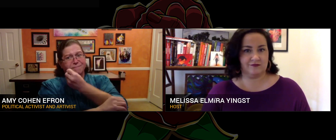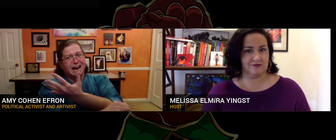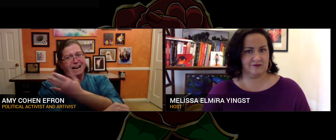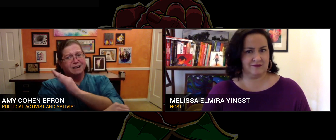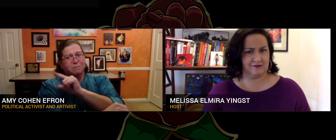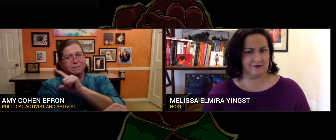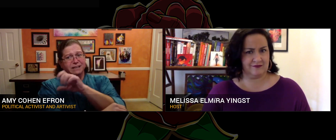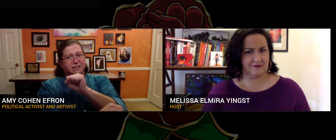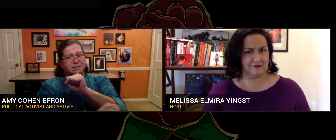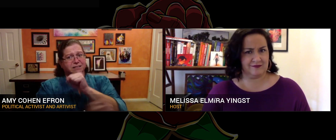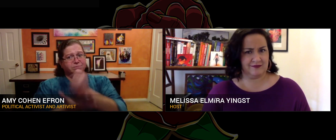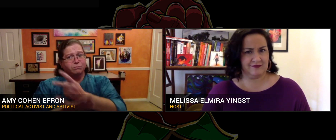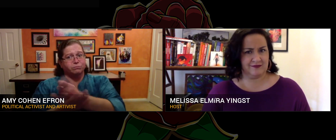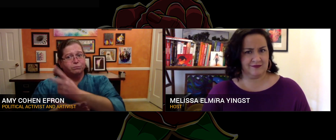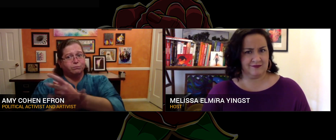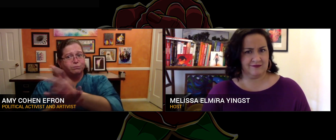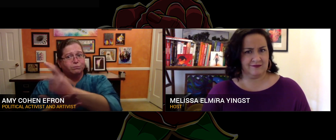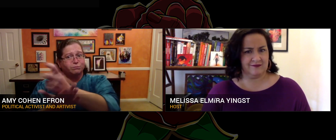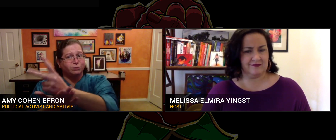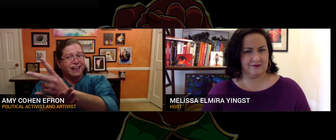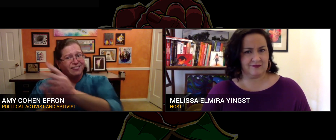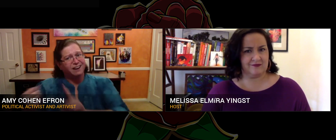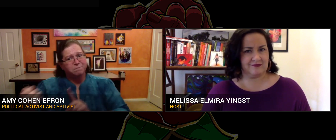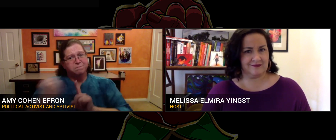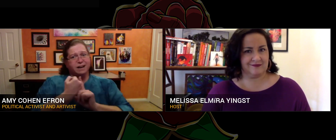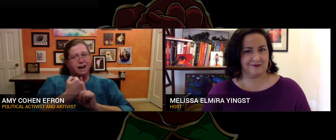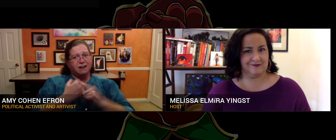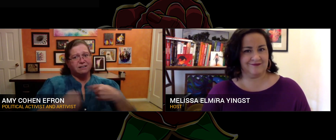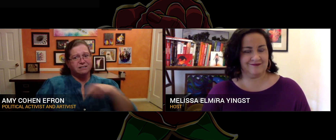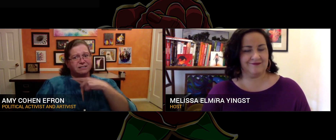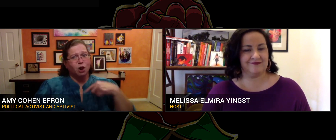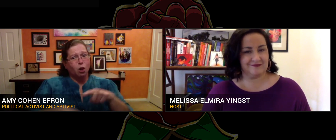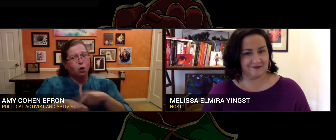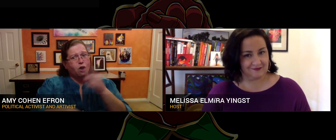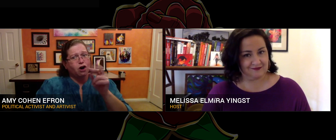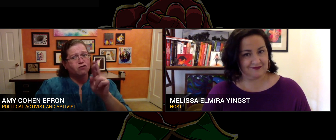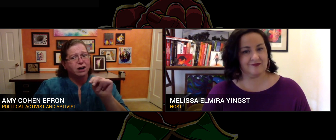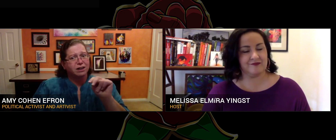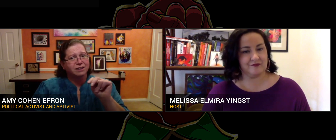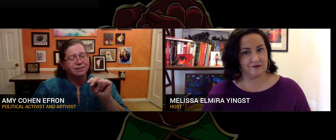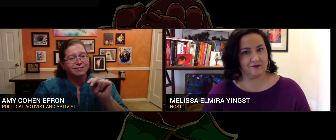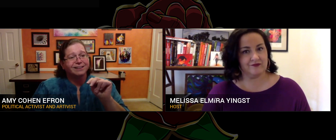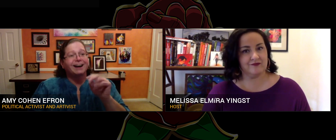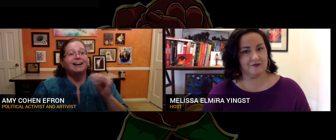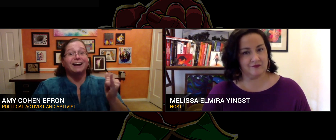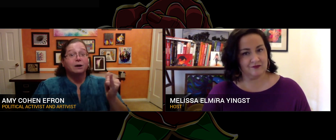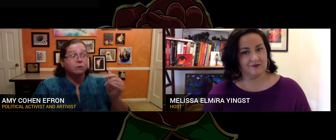with many bills that were approved that will impact us in the long run.